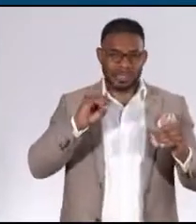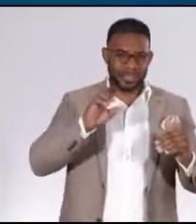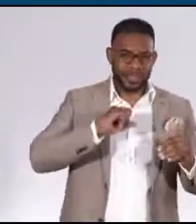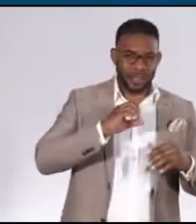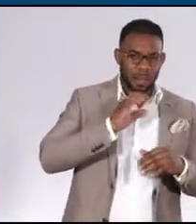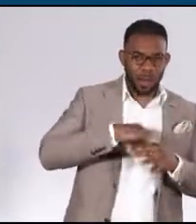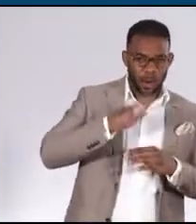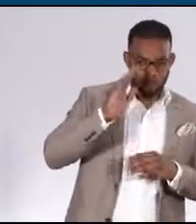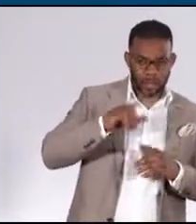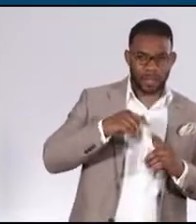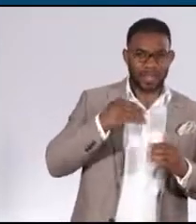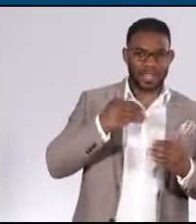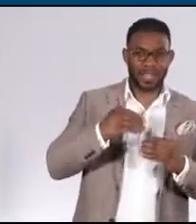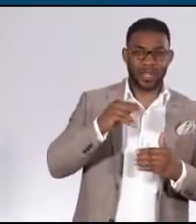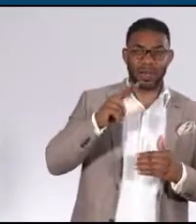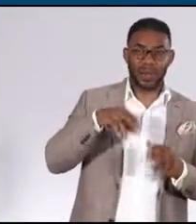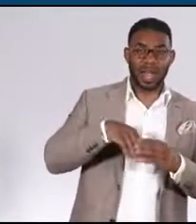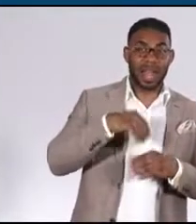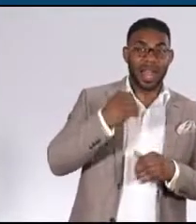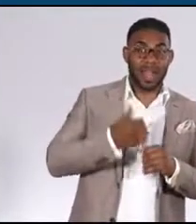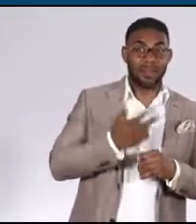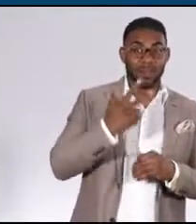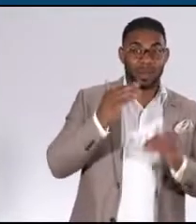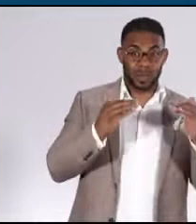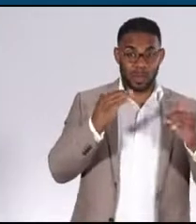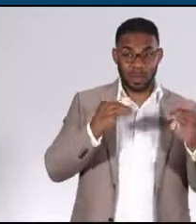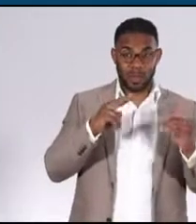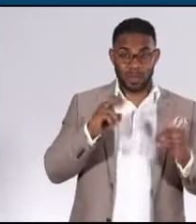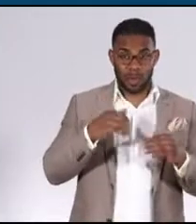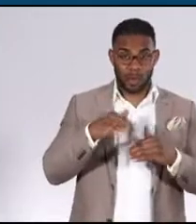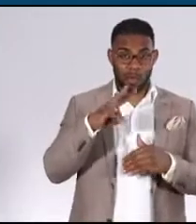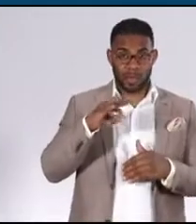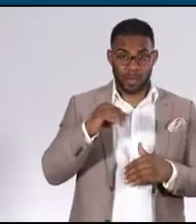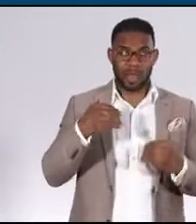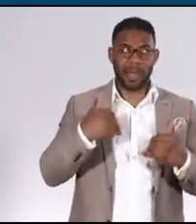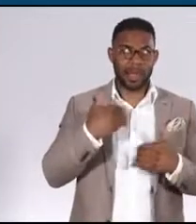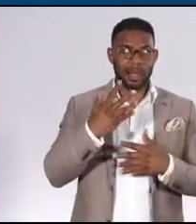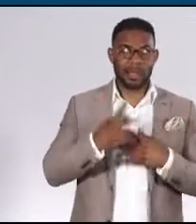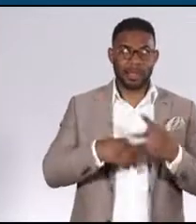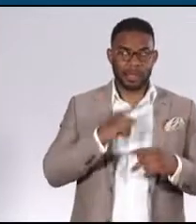then nearly two of every three adults in the united states over 70 has a significant hearing loss.